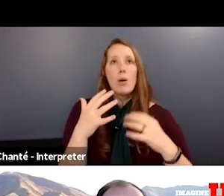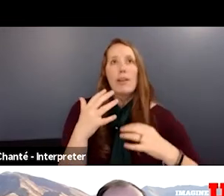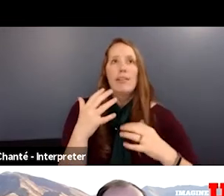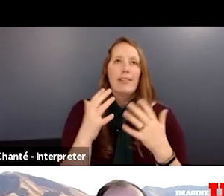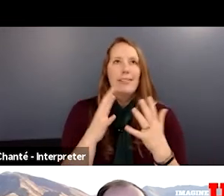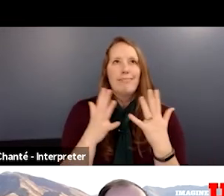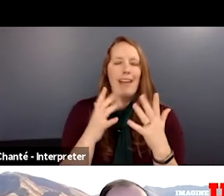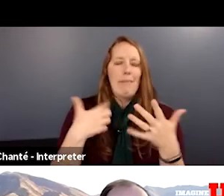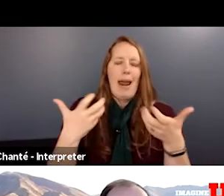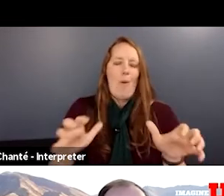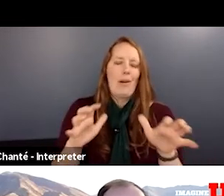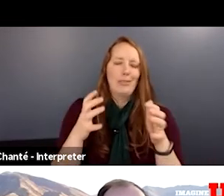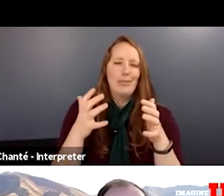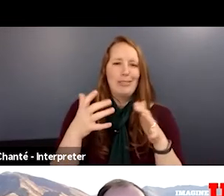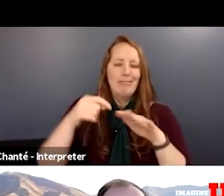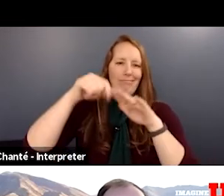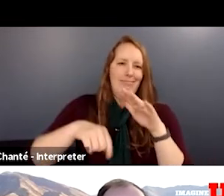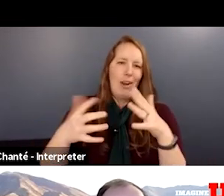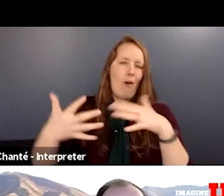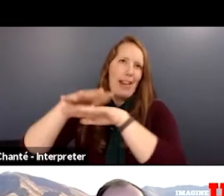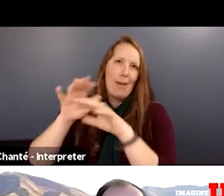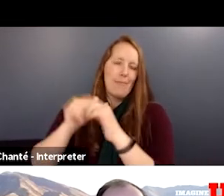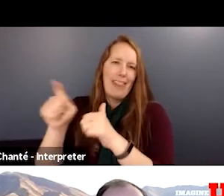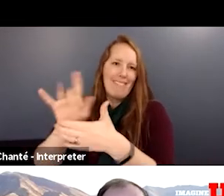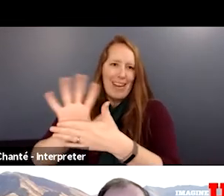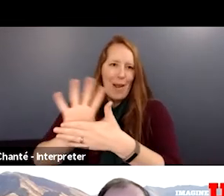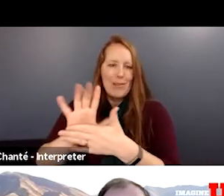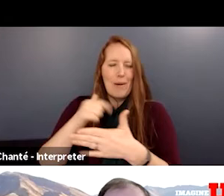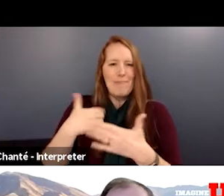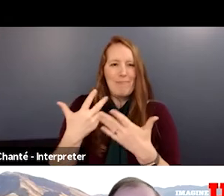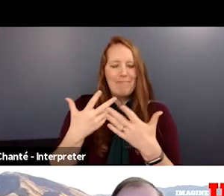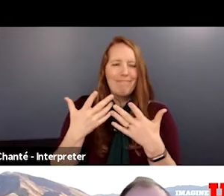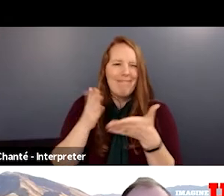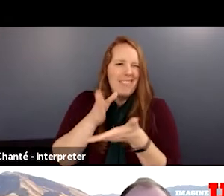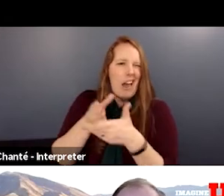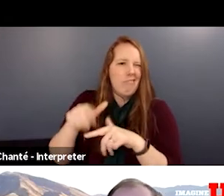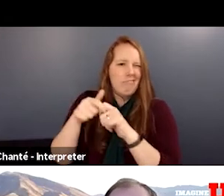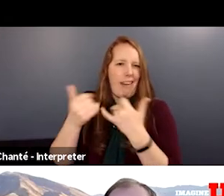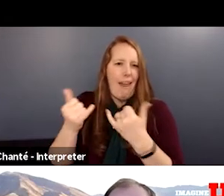the professionals to answer and speak to their identities. Again, a special thanks to Melinda for putting this